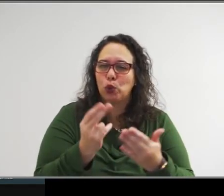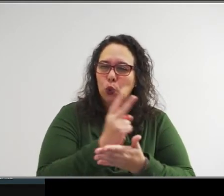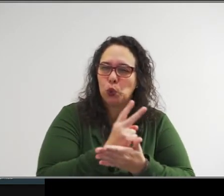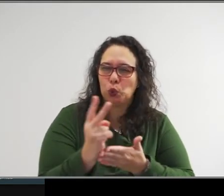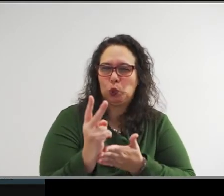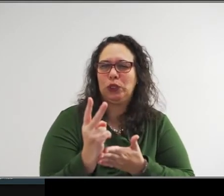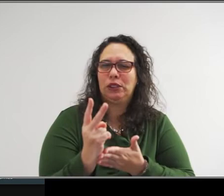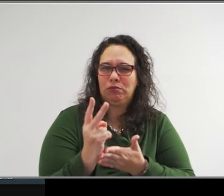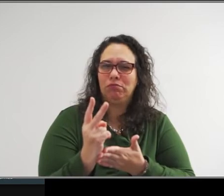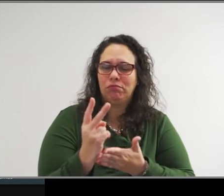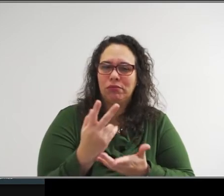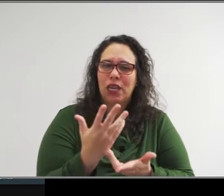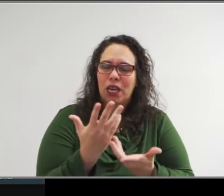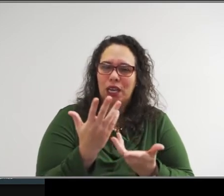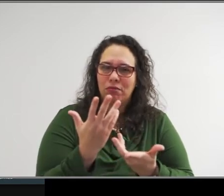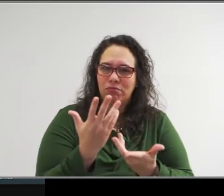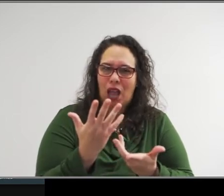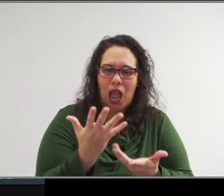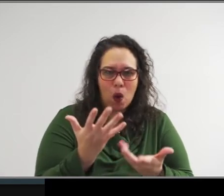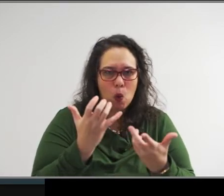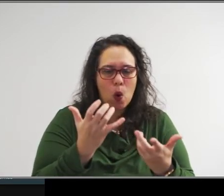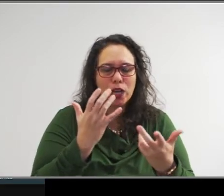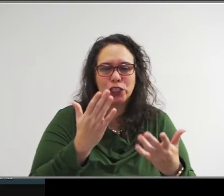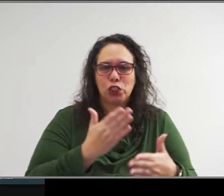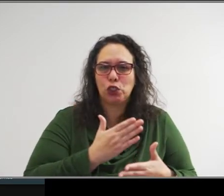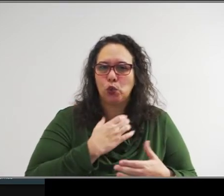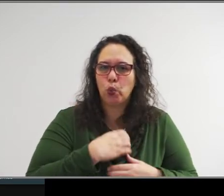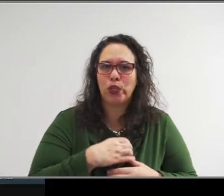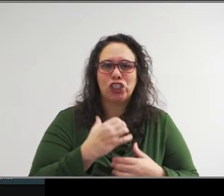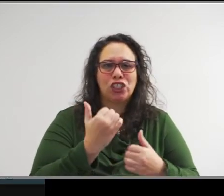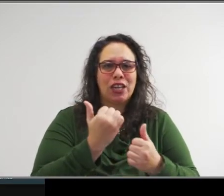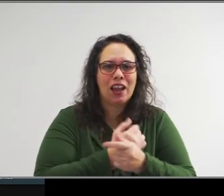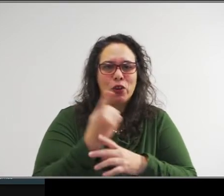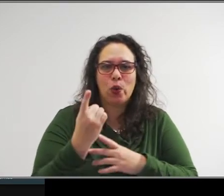just wishing everyone a happy 2021, healthy, happy,